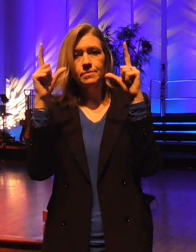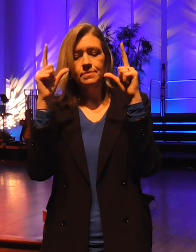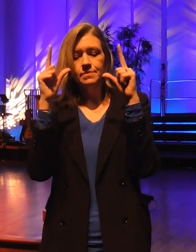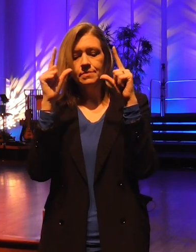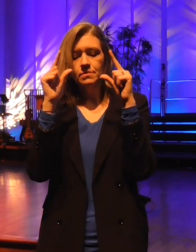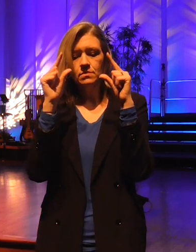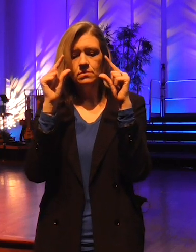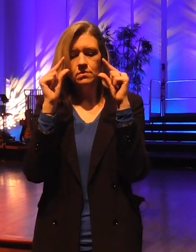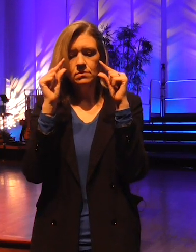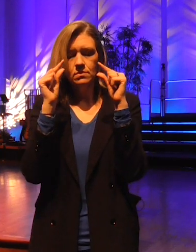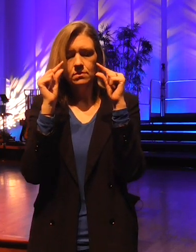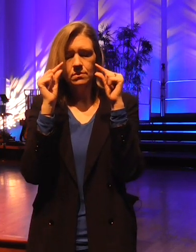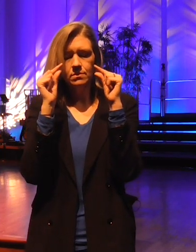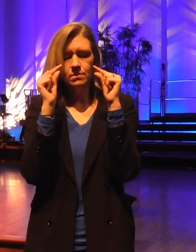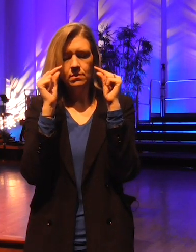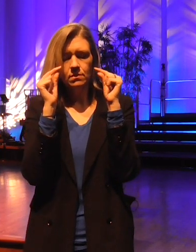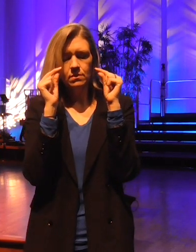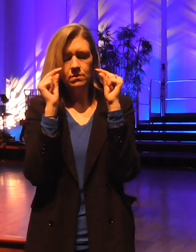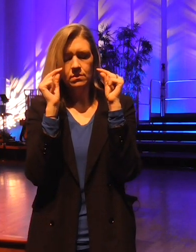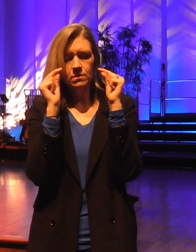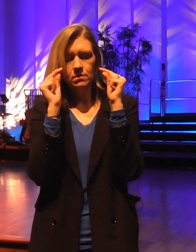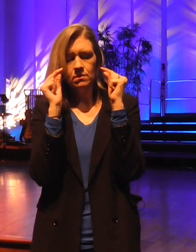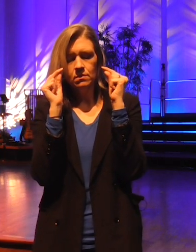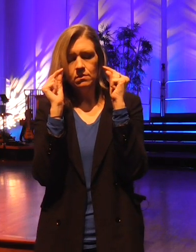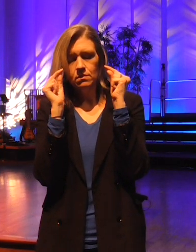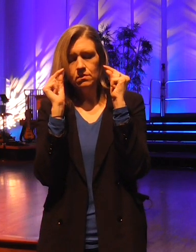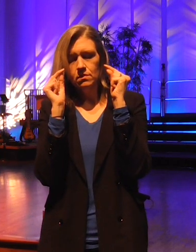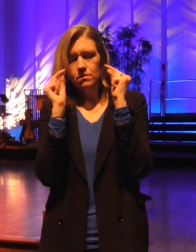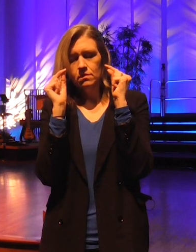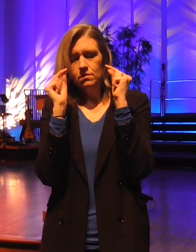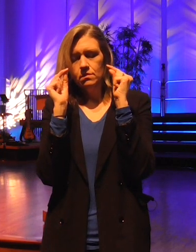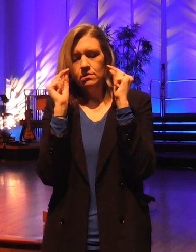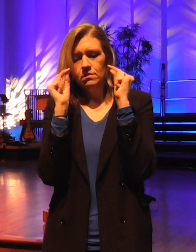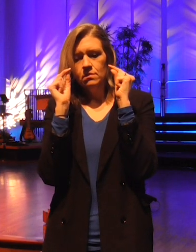eyes and feel you